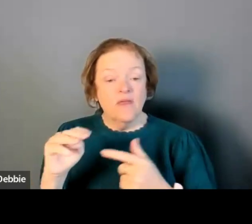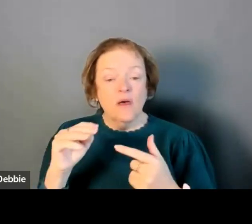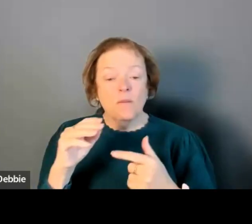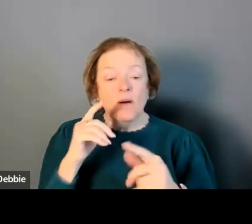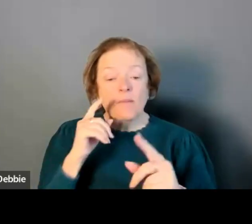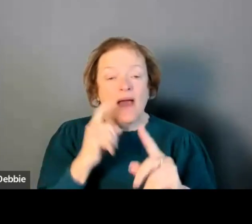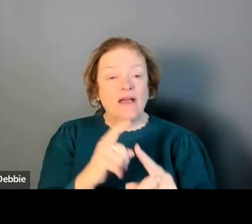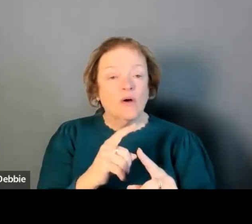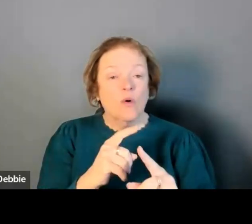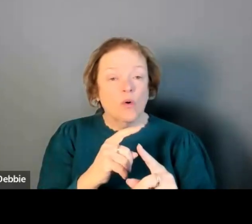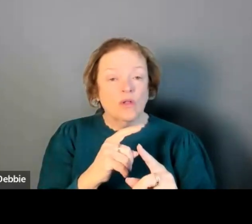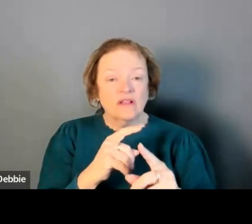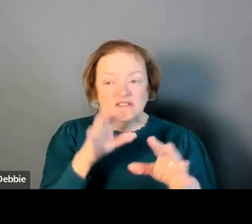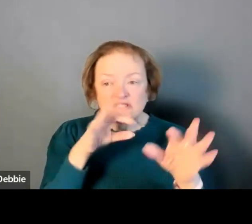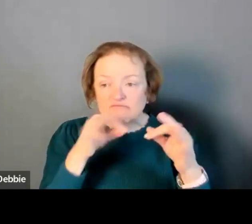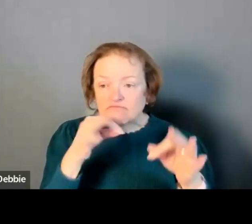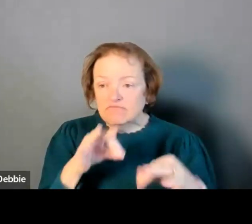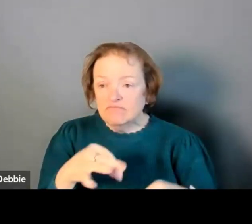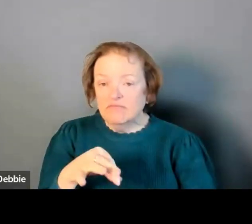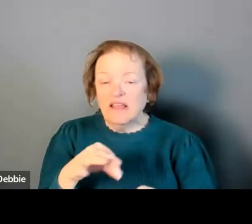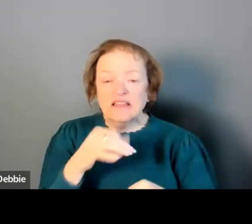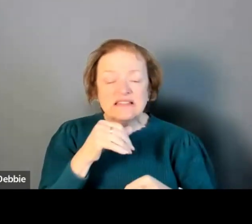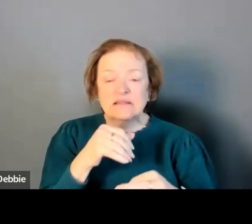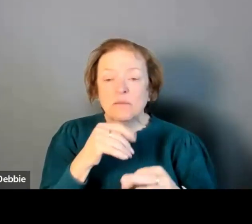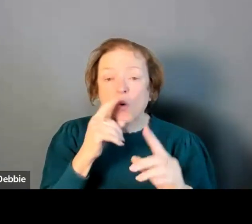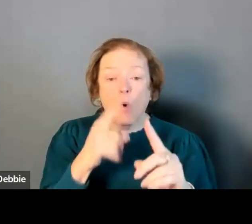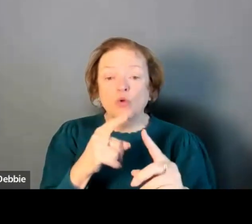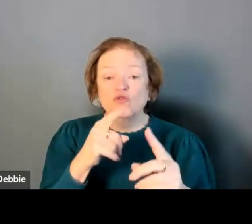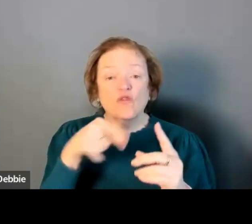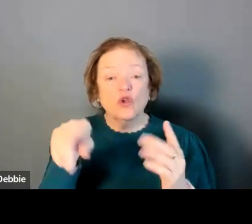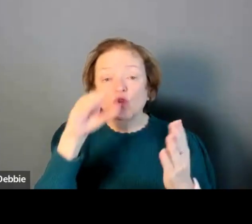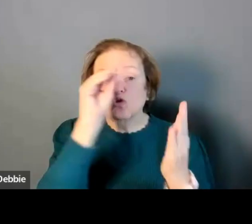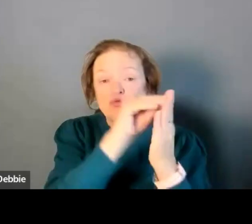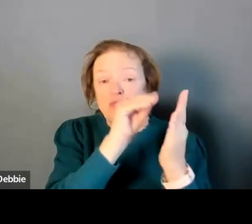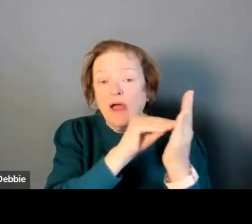all this information and you write it down. My goal today is to listen, and hope I can